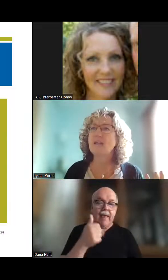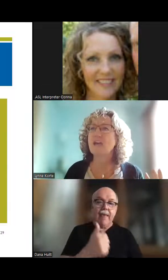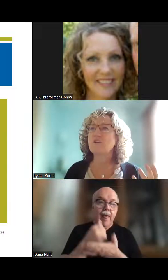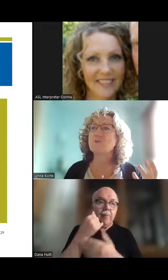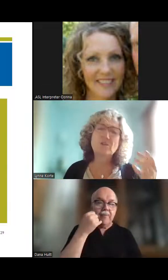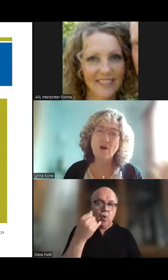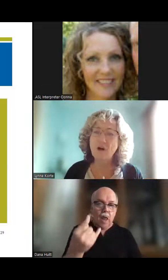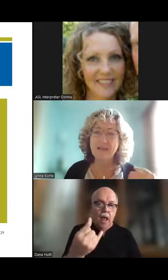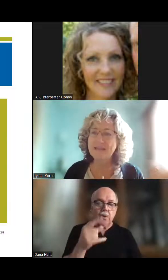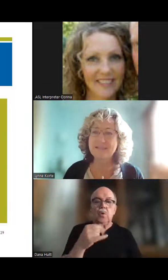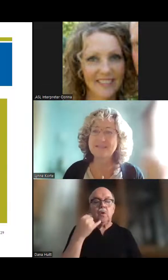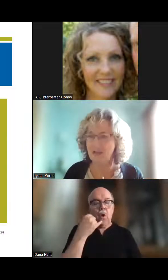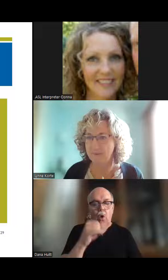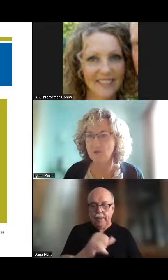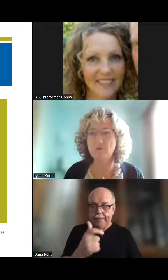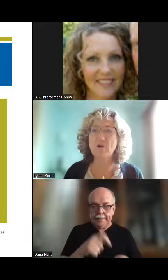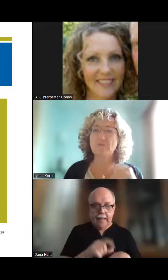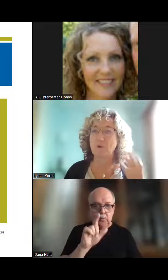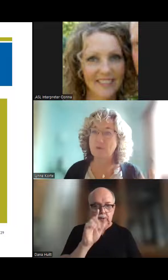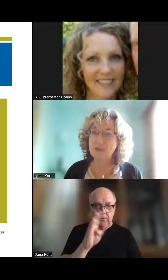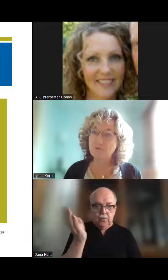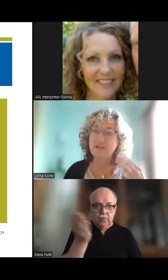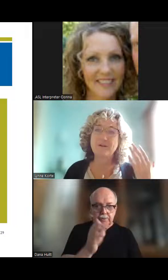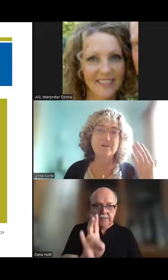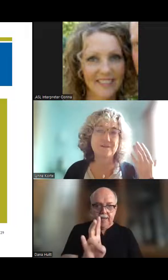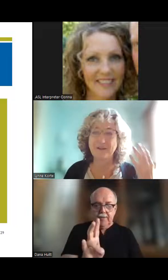help with some care needs that you might otherwise have. And WA Cares